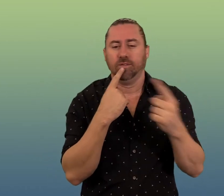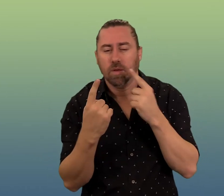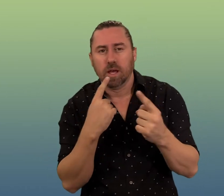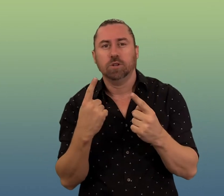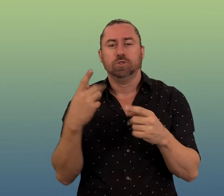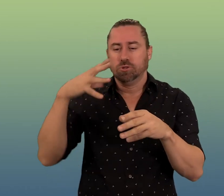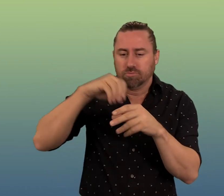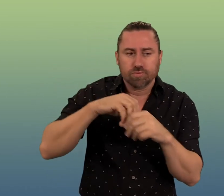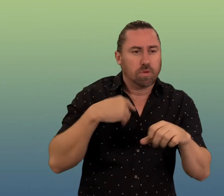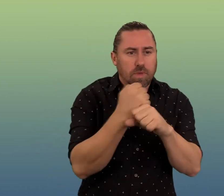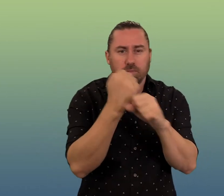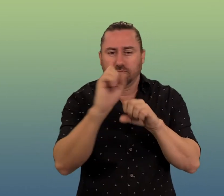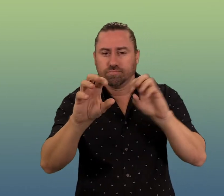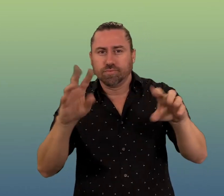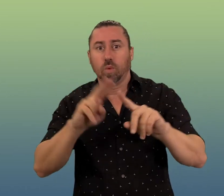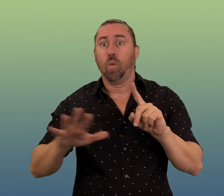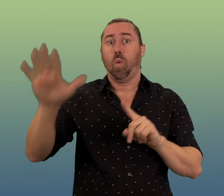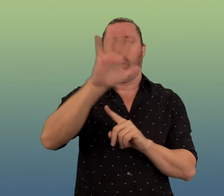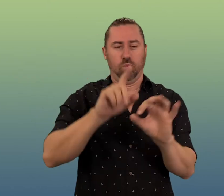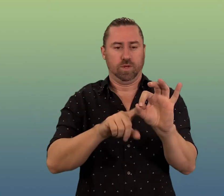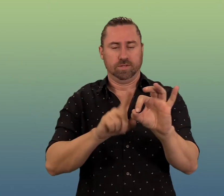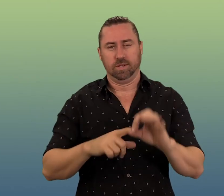information and infrastructure across Queensland.